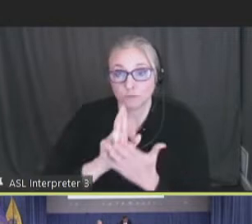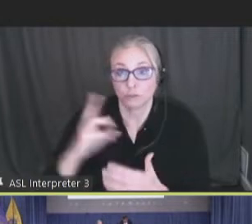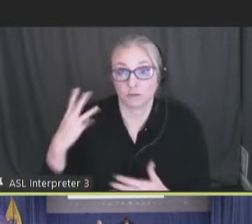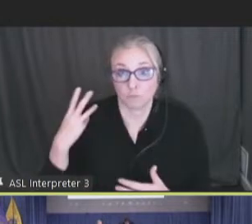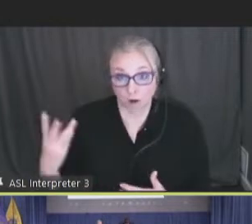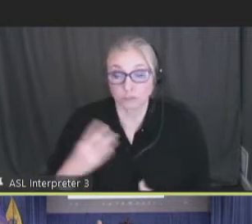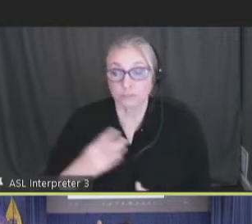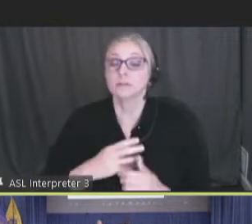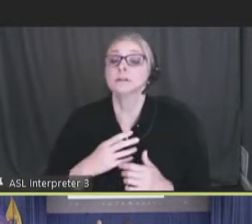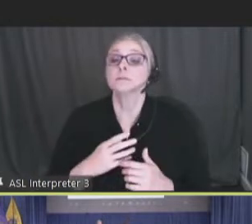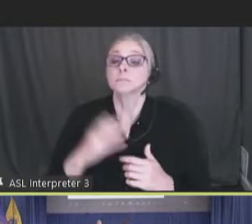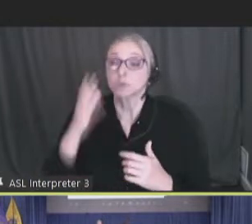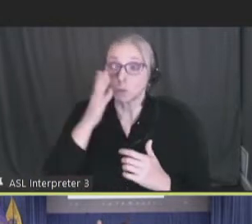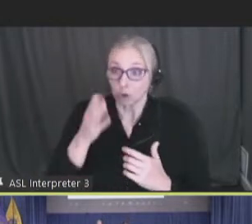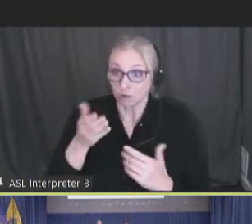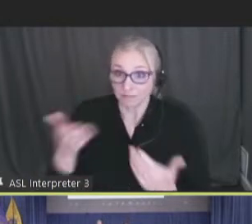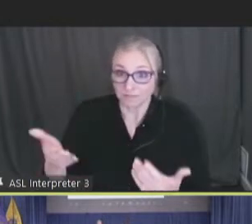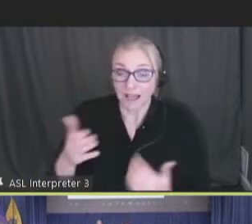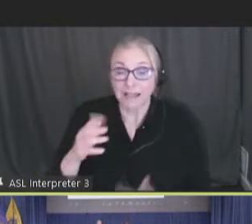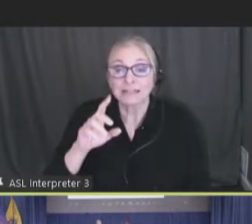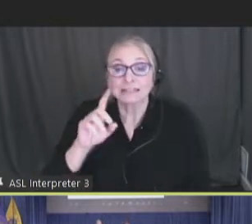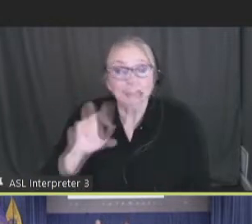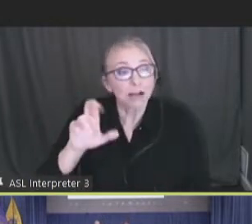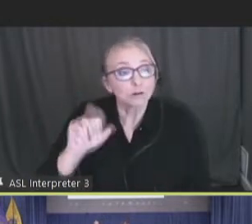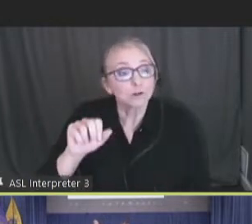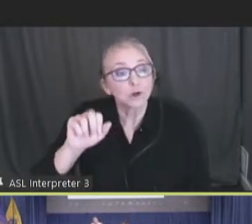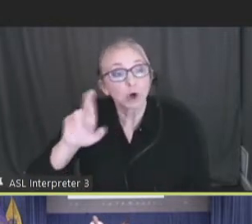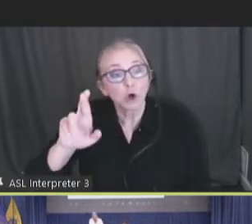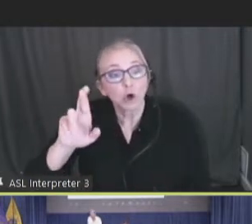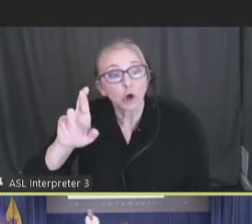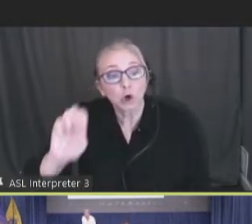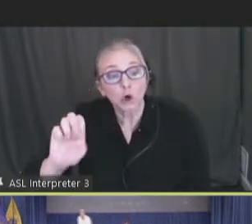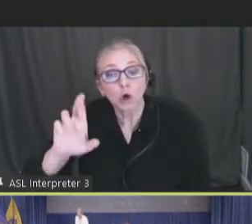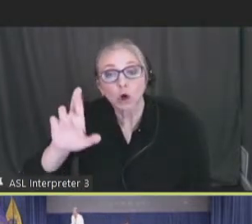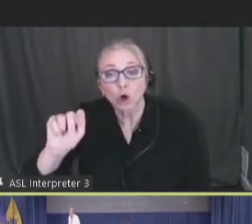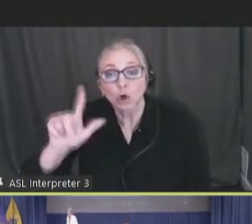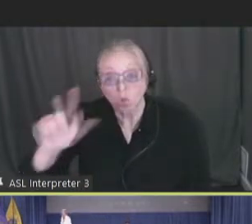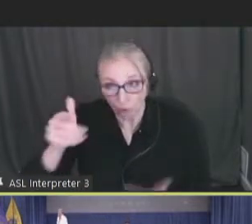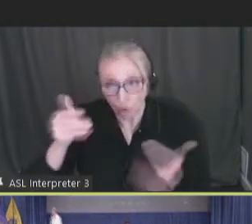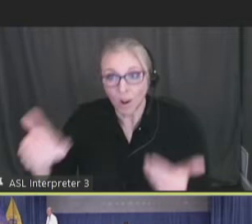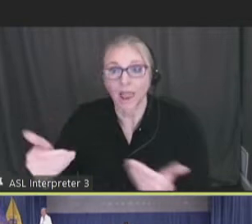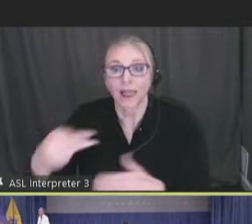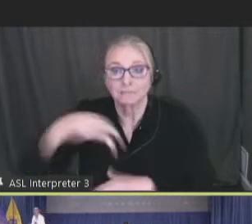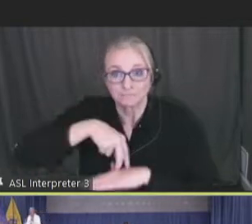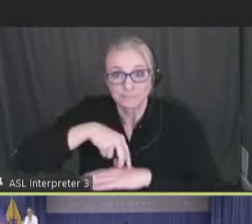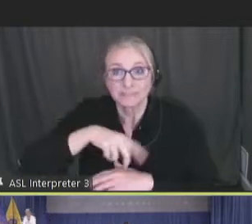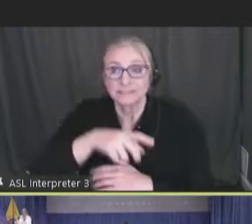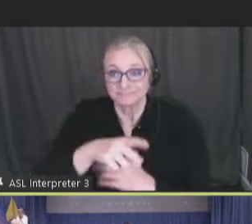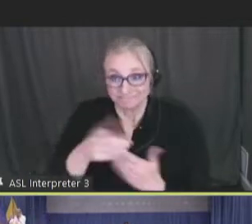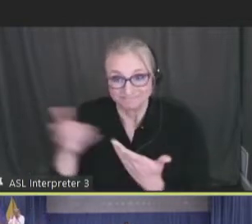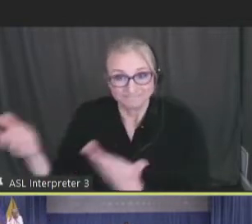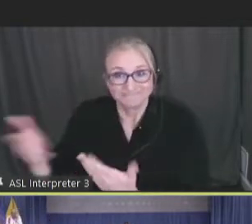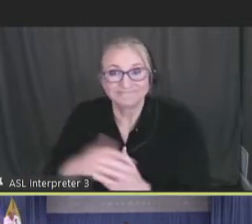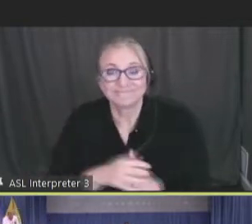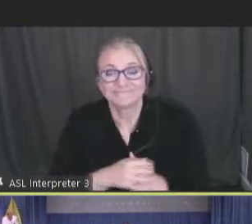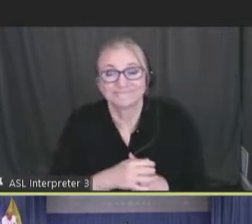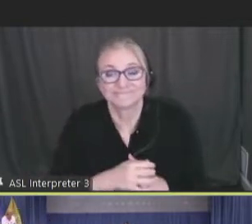And I'll invite Dr. Ertl to take the podium. Your slides are up, and you have the stage.